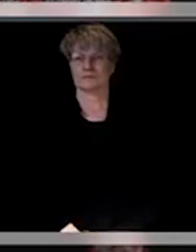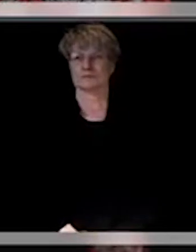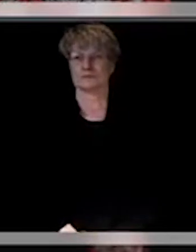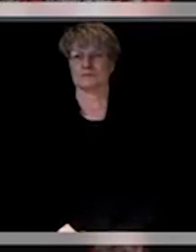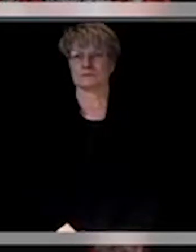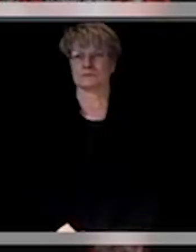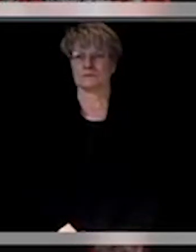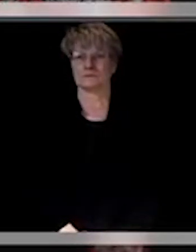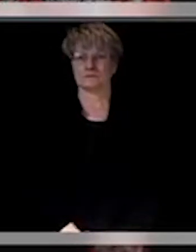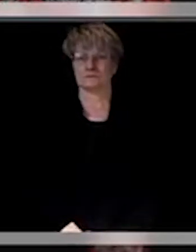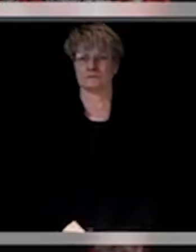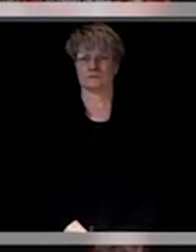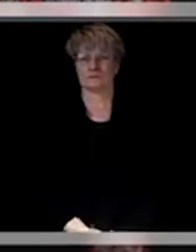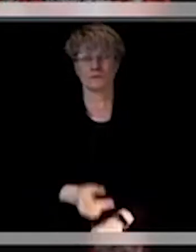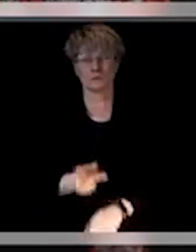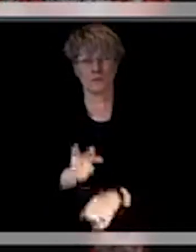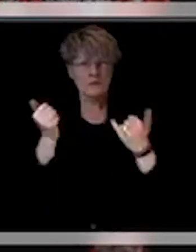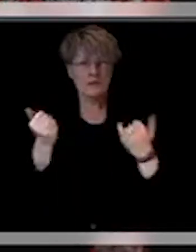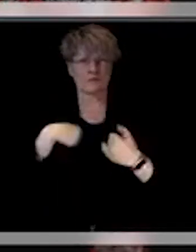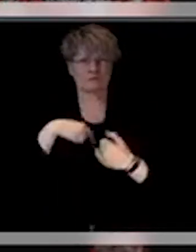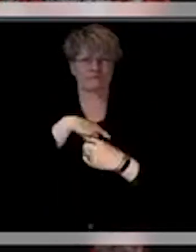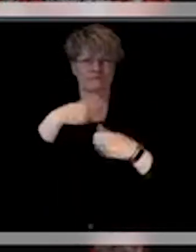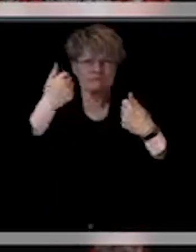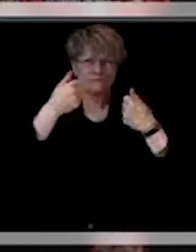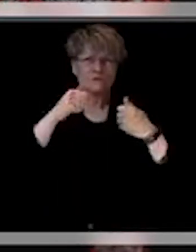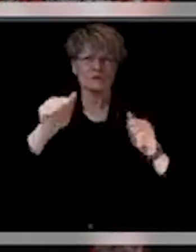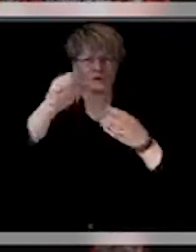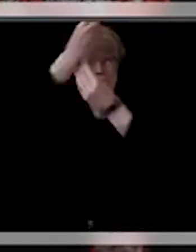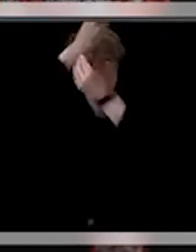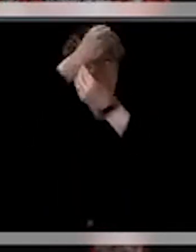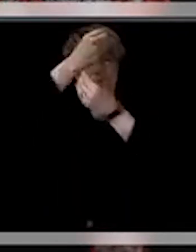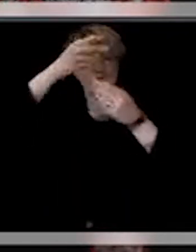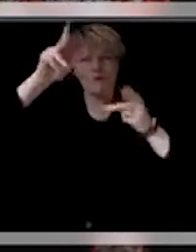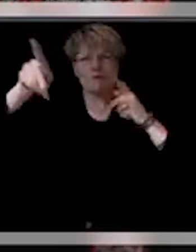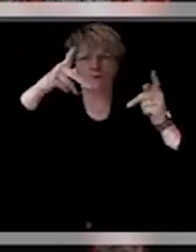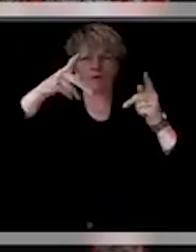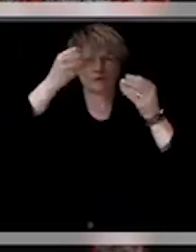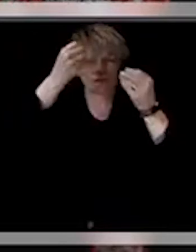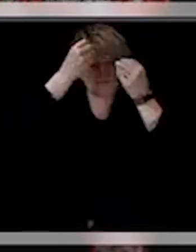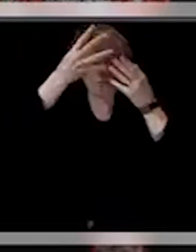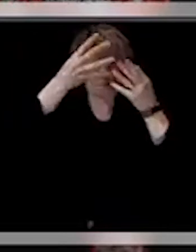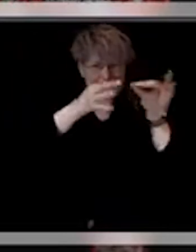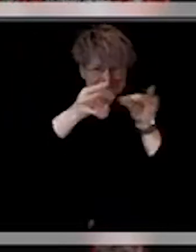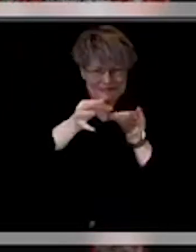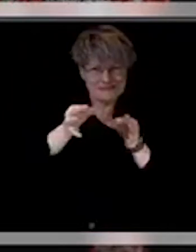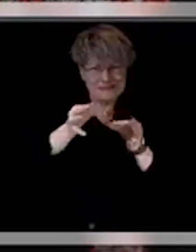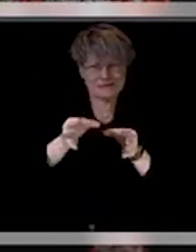making this information available in a more systematic way on our website, but I thought